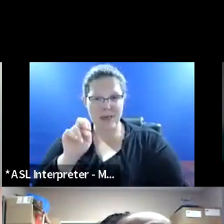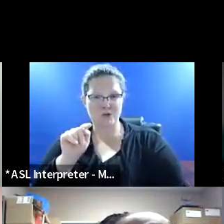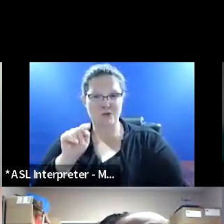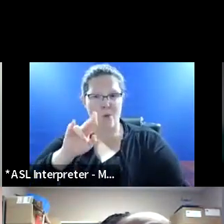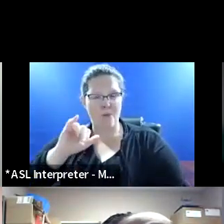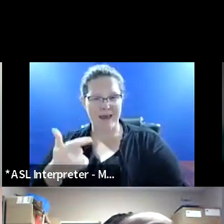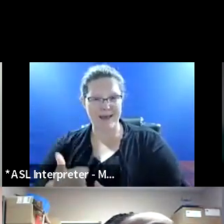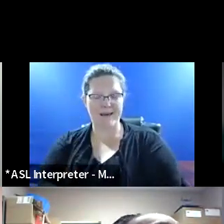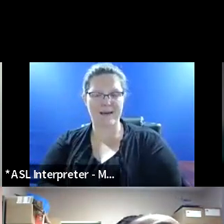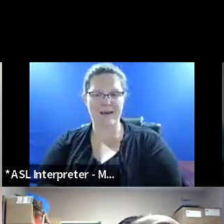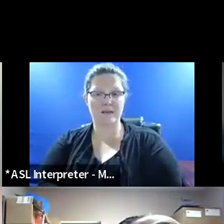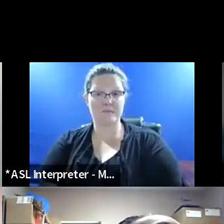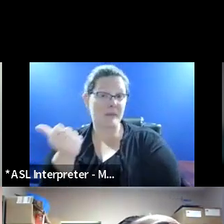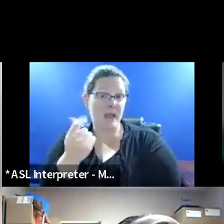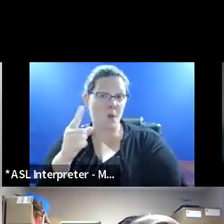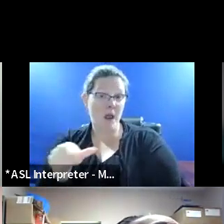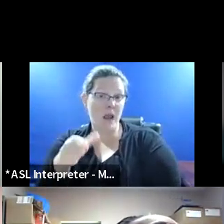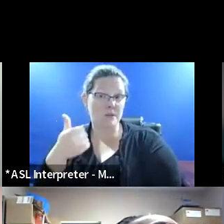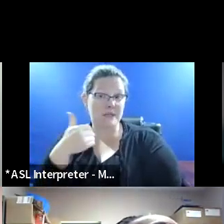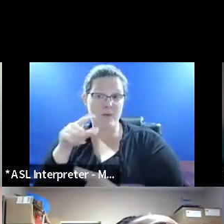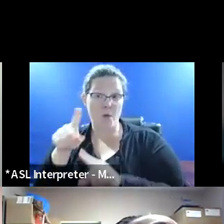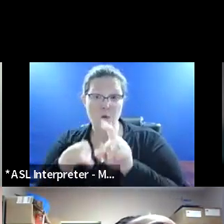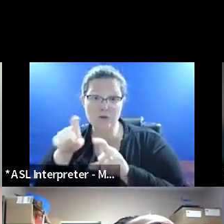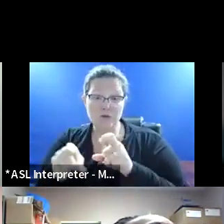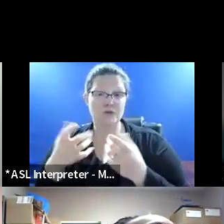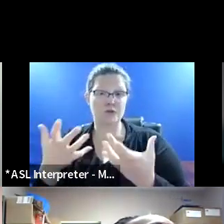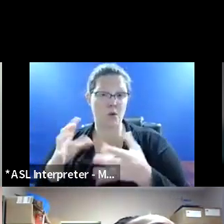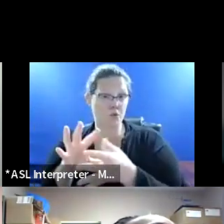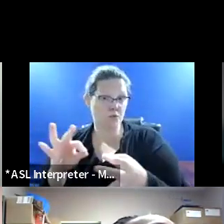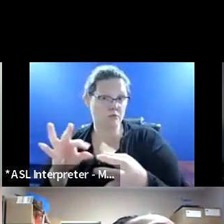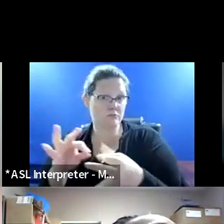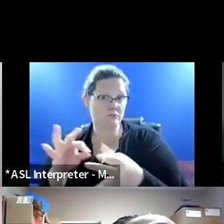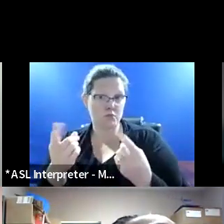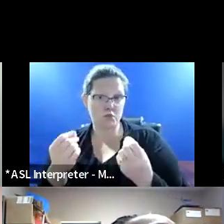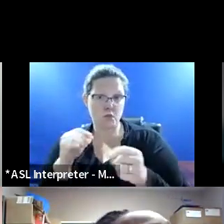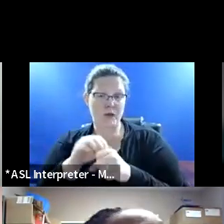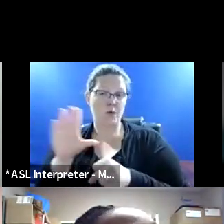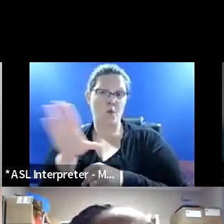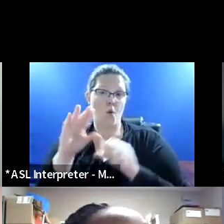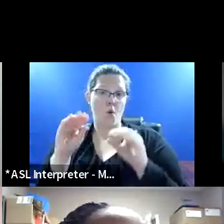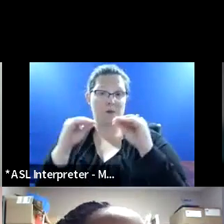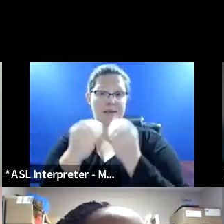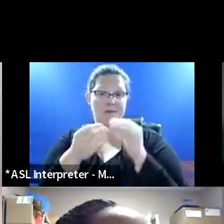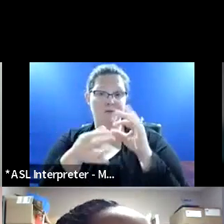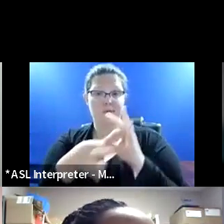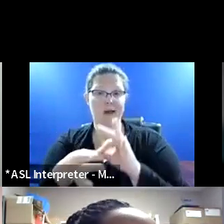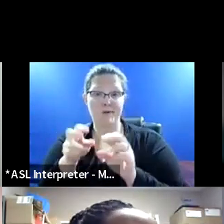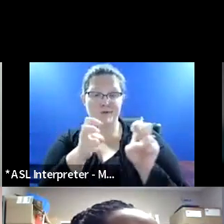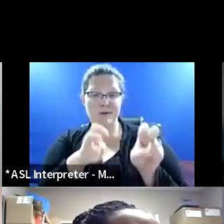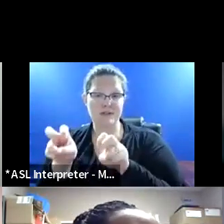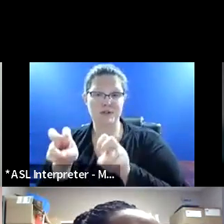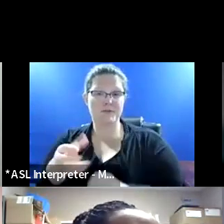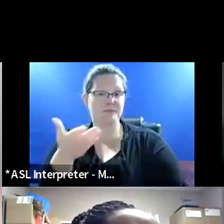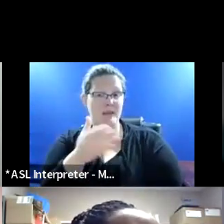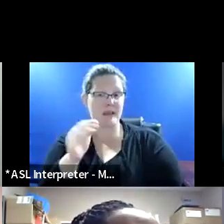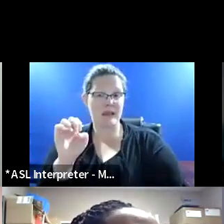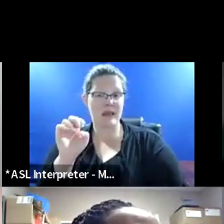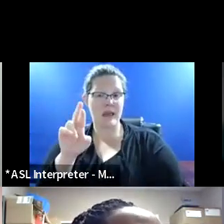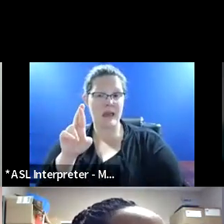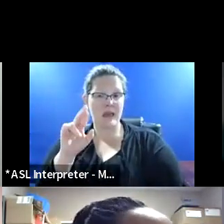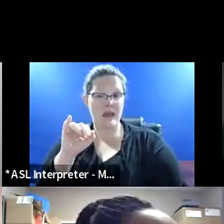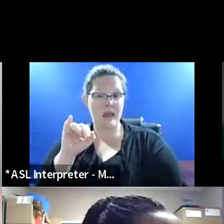THANK YOU. AWESOME. I KNOW, I WAS JUST THINKING WE NEED TO BOTTLE UP ALL THAT INFORMATION AND DO MENTORINGS OR SOMETHING.